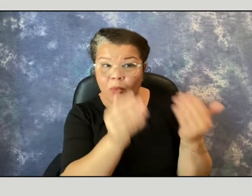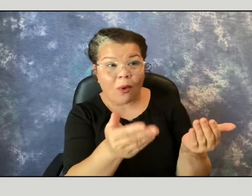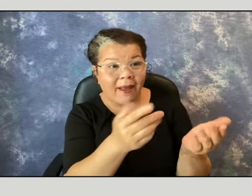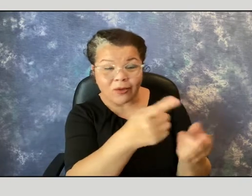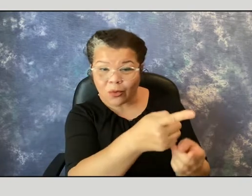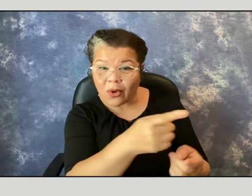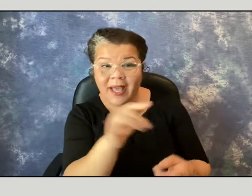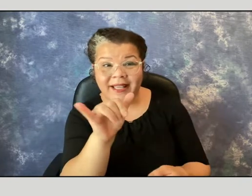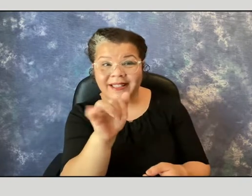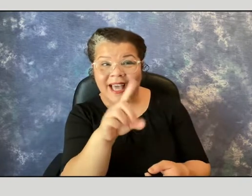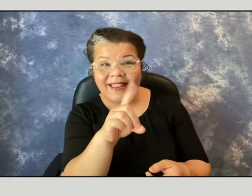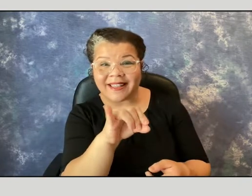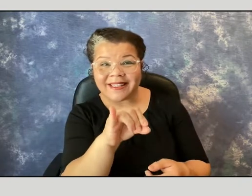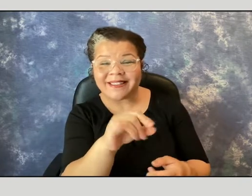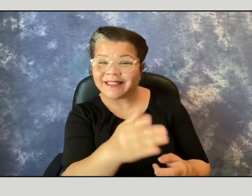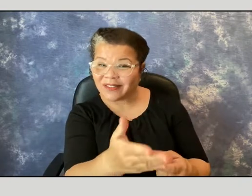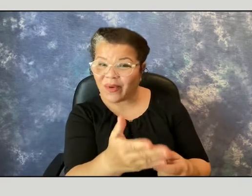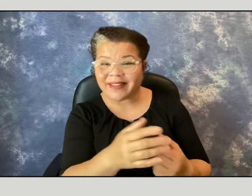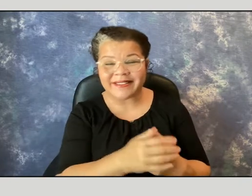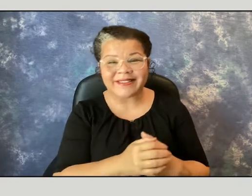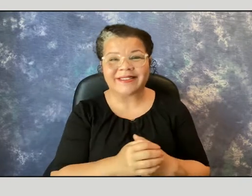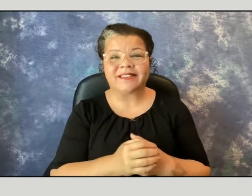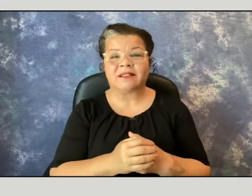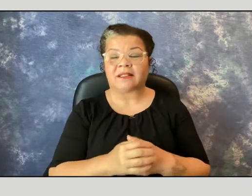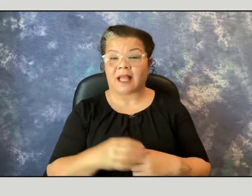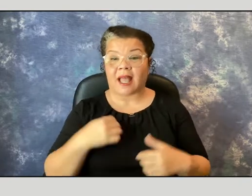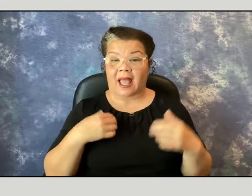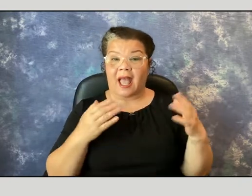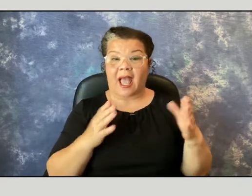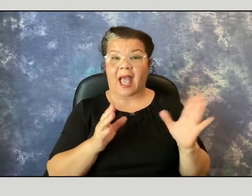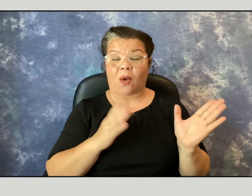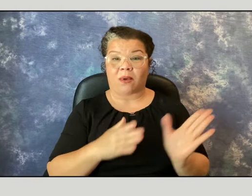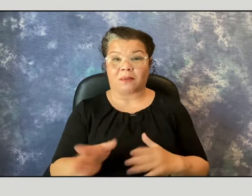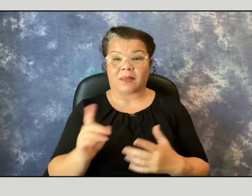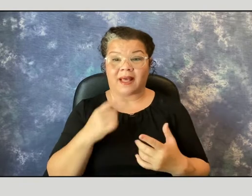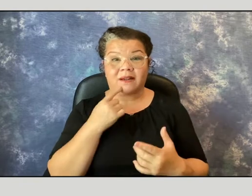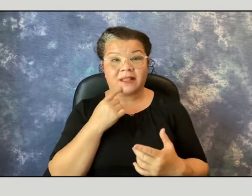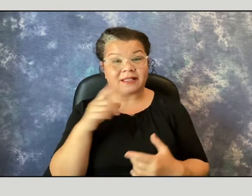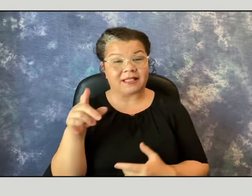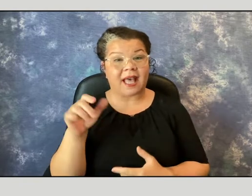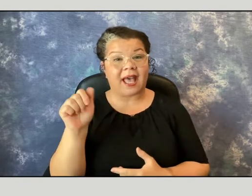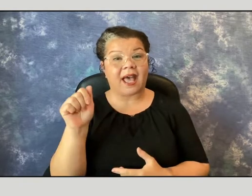Well, I was gonna say Alana made a whole podcast about what is Puerto Ricanness, right?